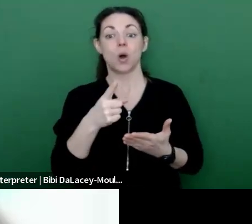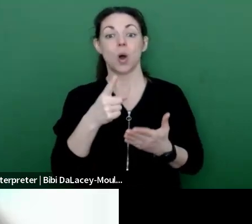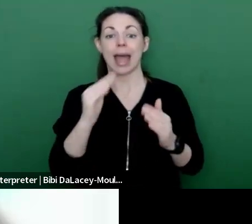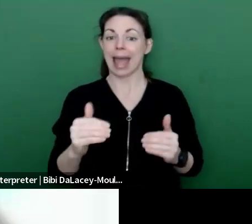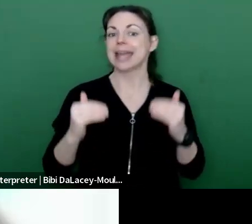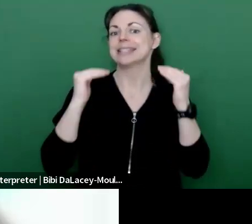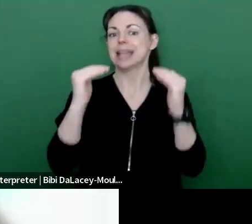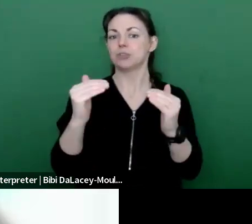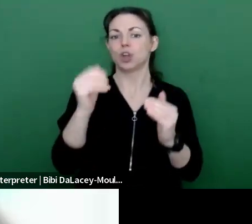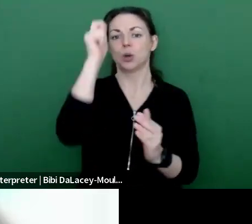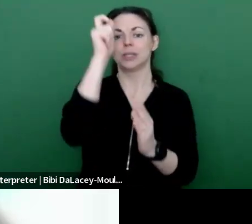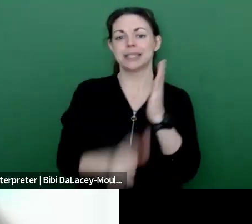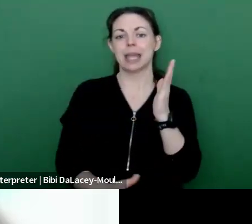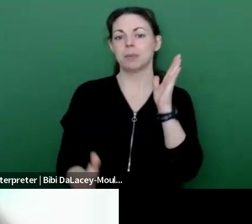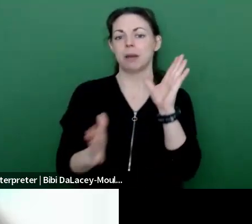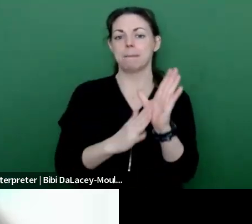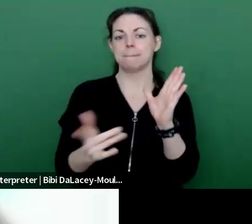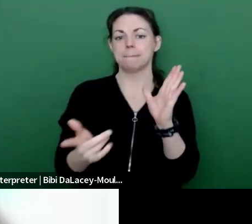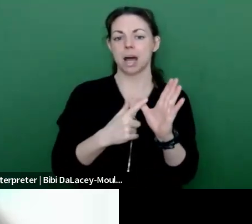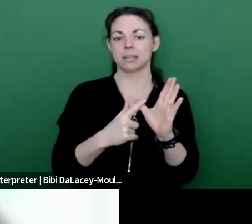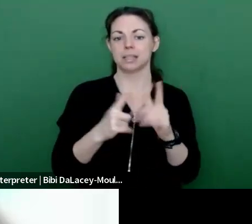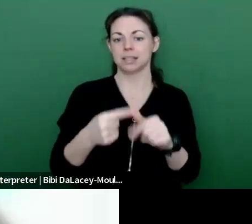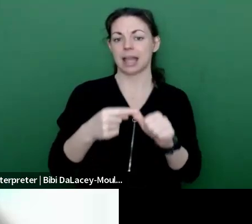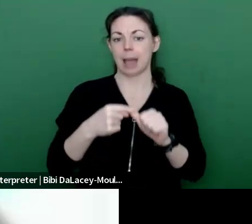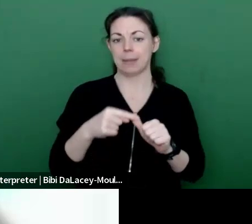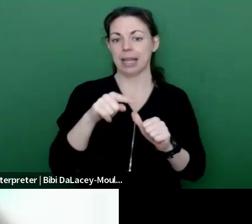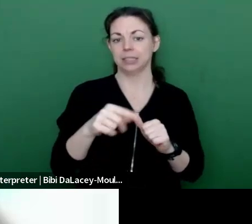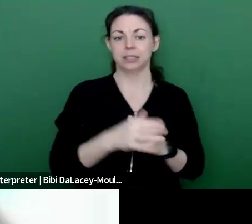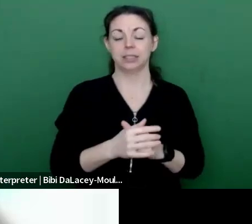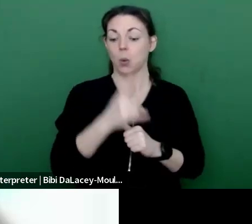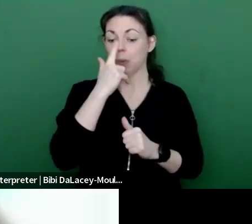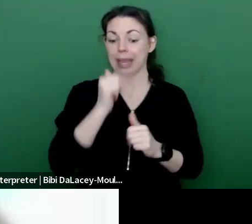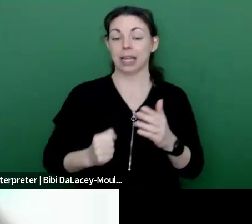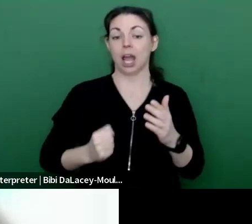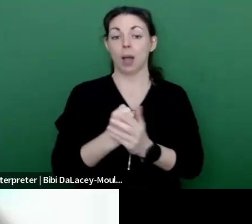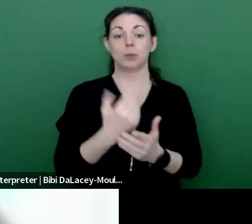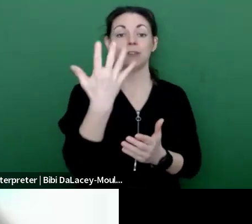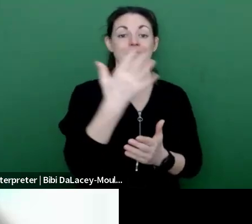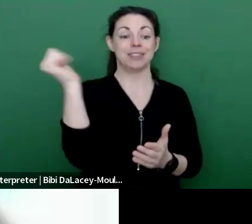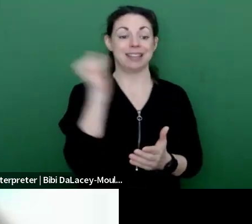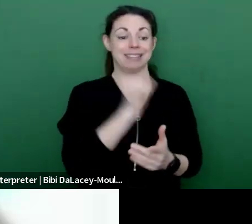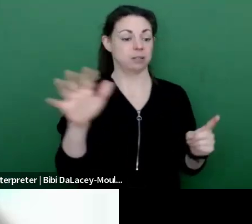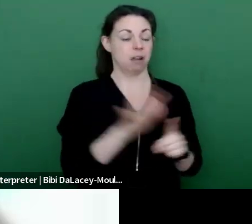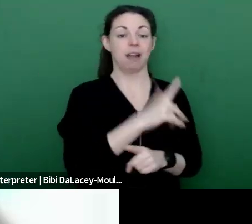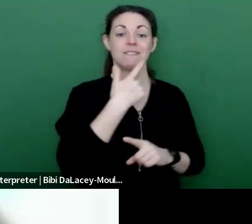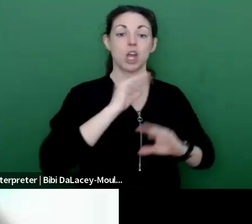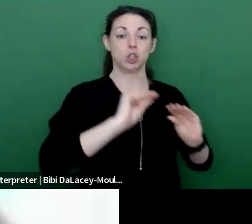So we award up to £15,000 for tuition and £15,000